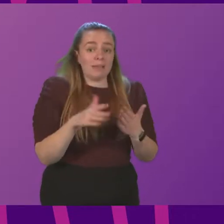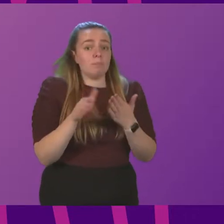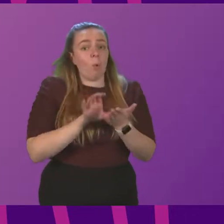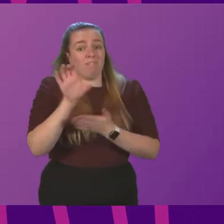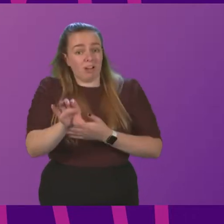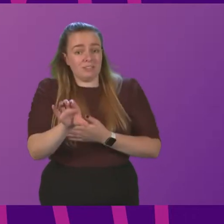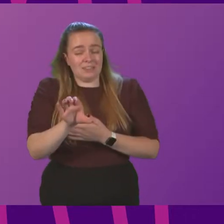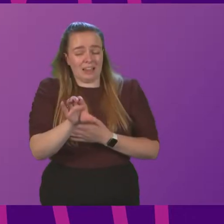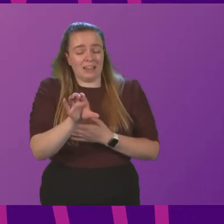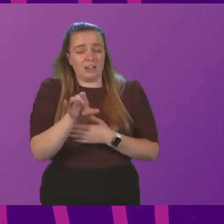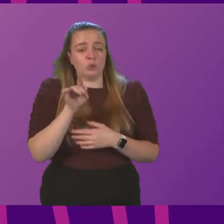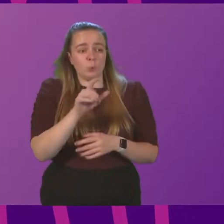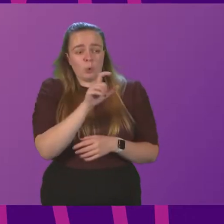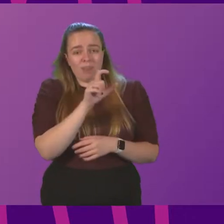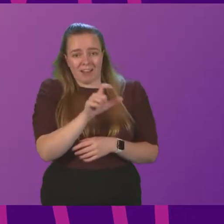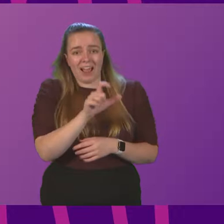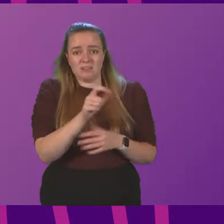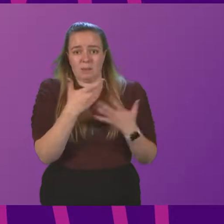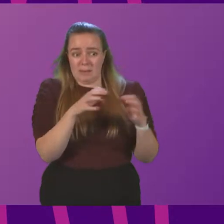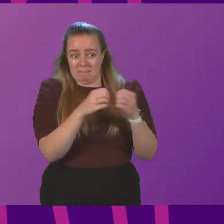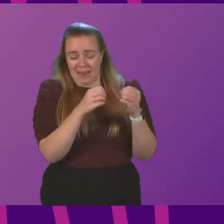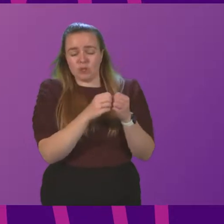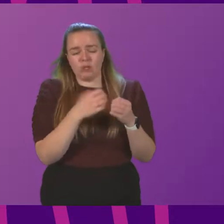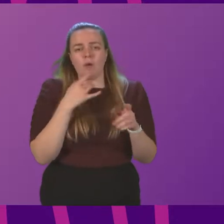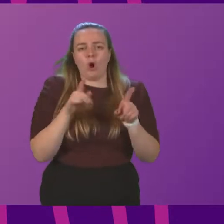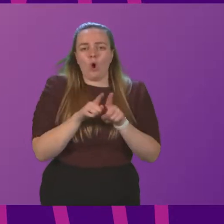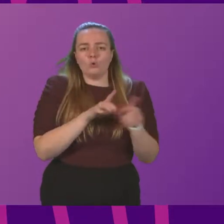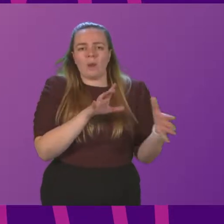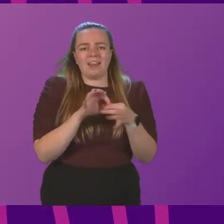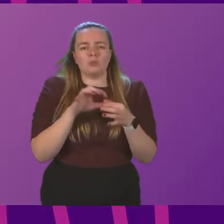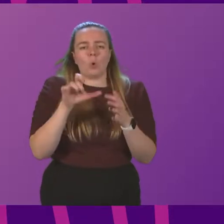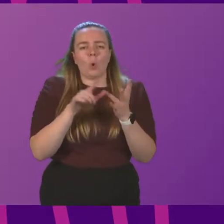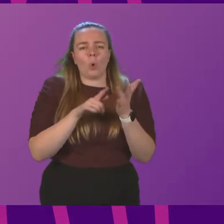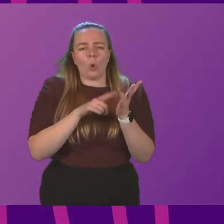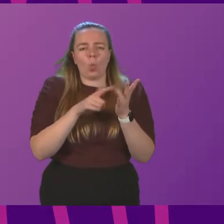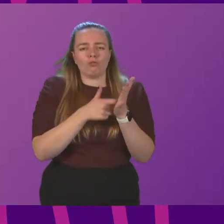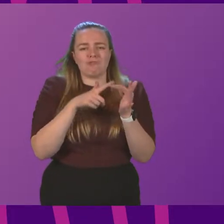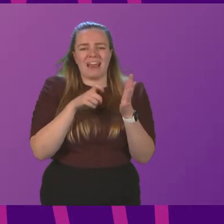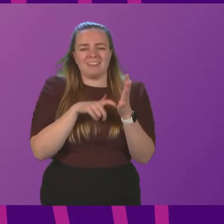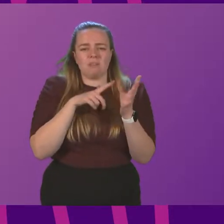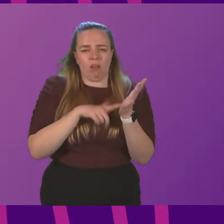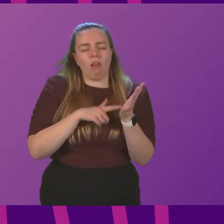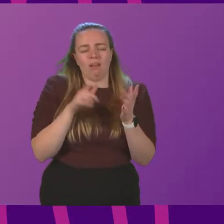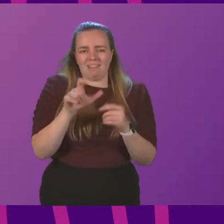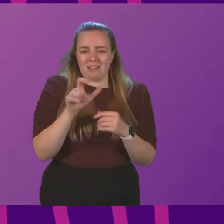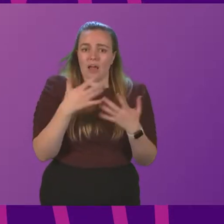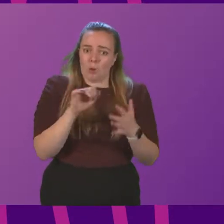for the cancers that were mentioned and, in particular, for colorectal cancer. I will write to Gillian Mackay with further details of the additional investment.